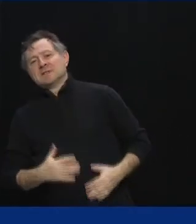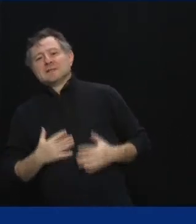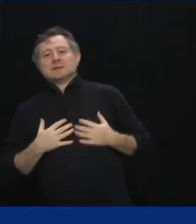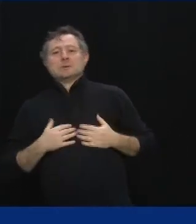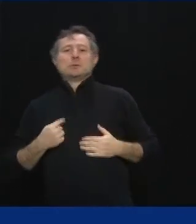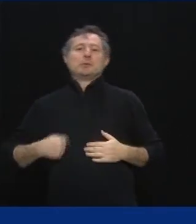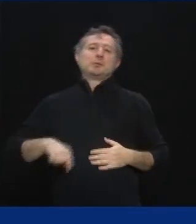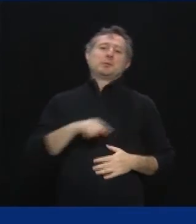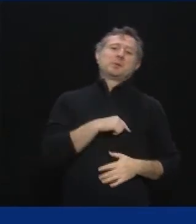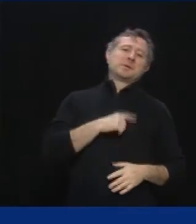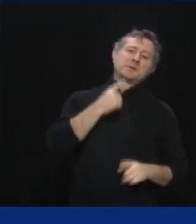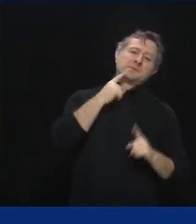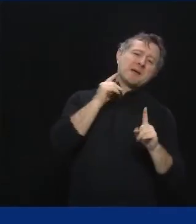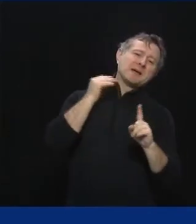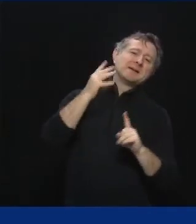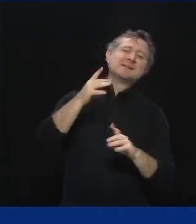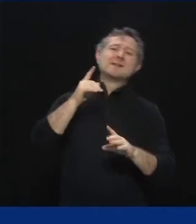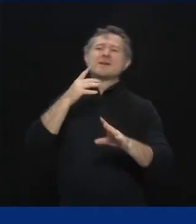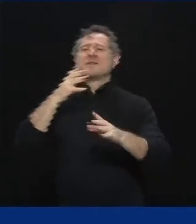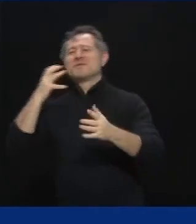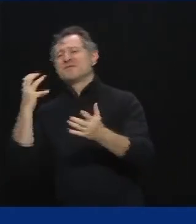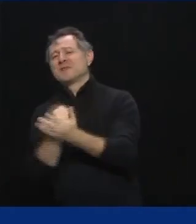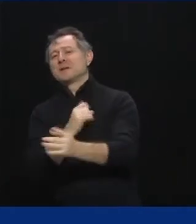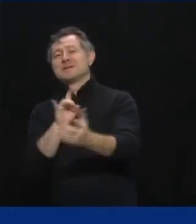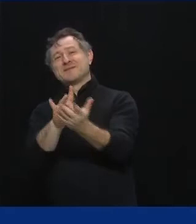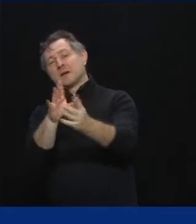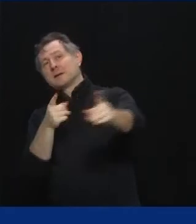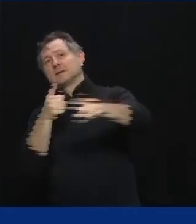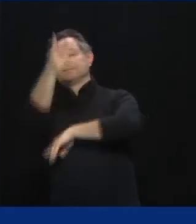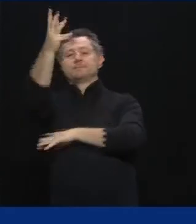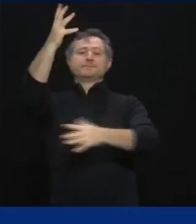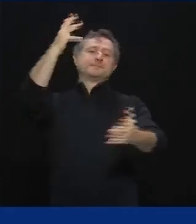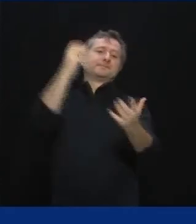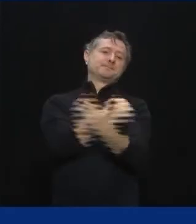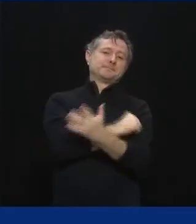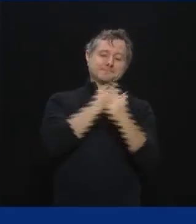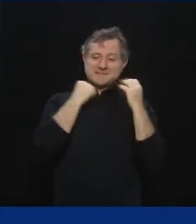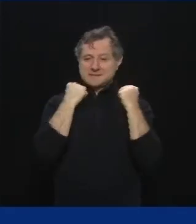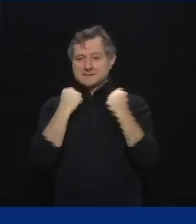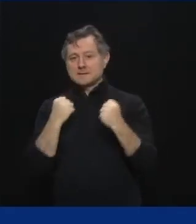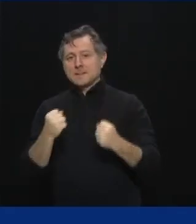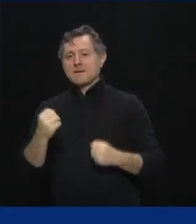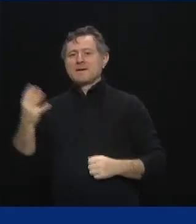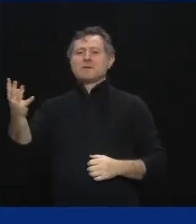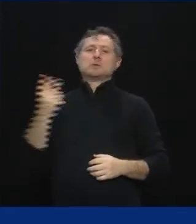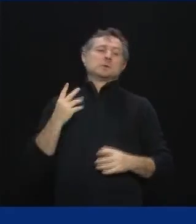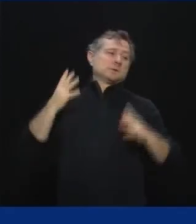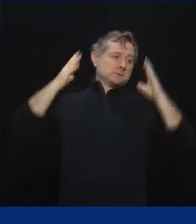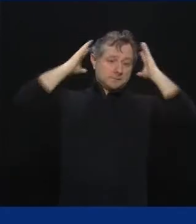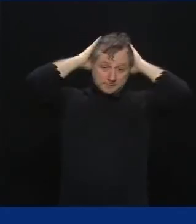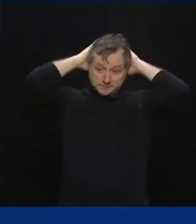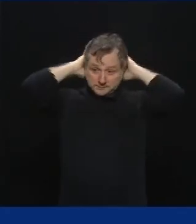BUT IF YOU WANT MY REFLECTIONS HAD HELD OUT FOR THE FIELD GOAL,